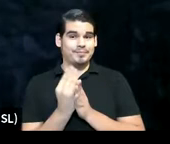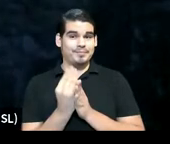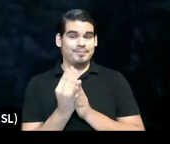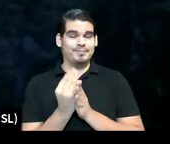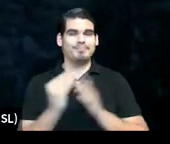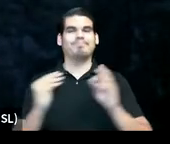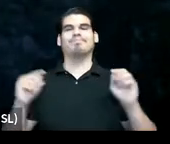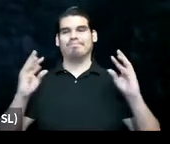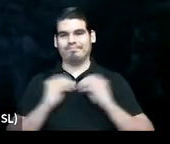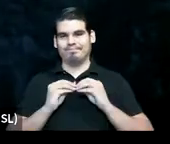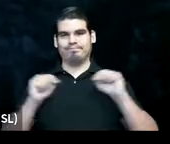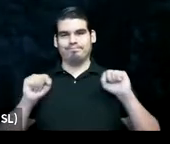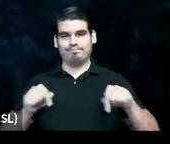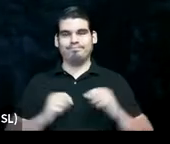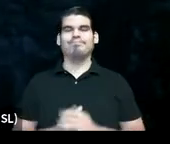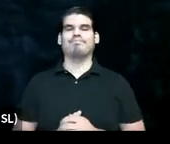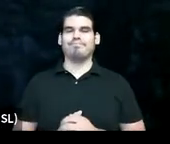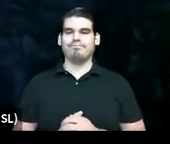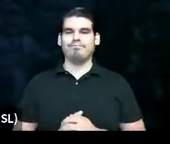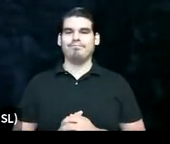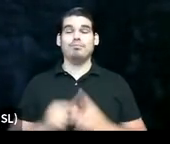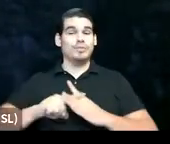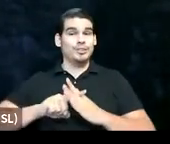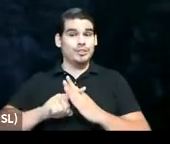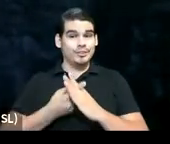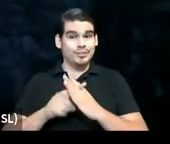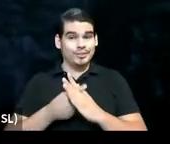our how to write a resolution workshop. I think this has been this going to be my favorite so far,